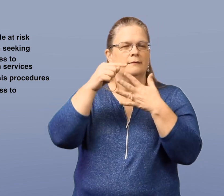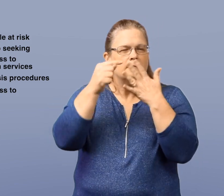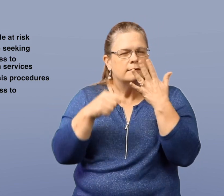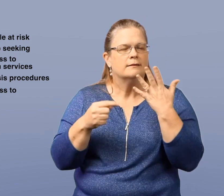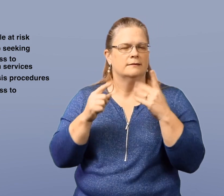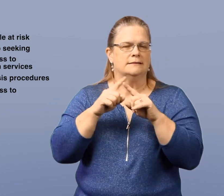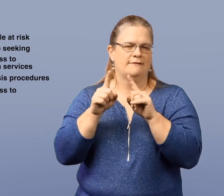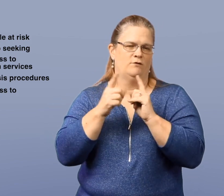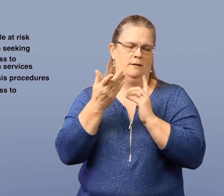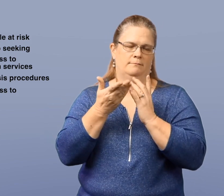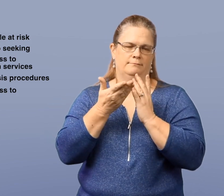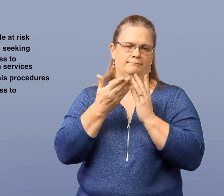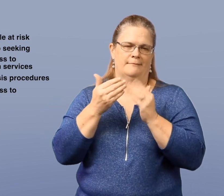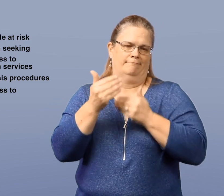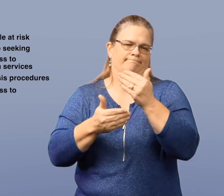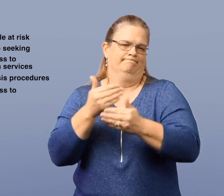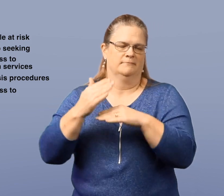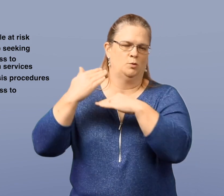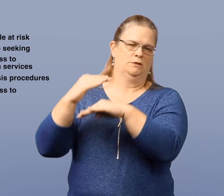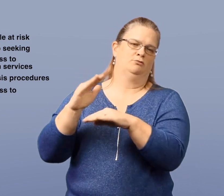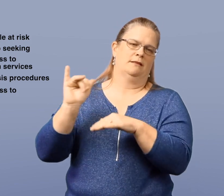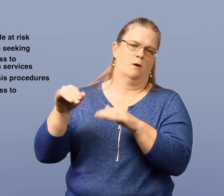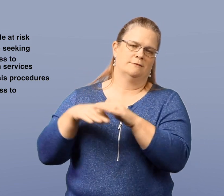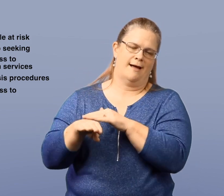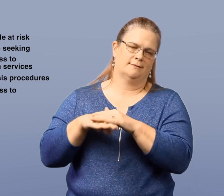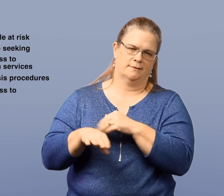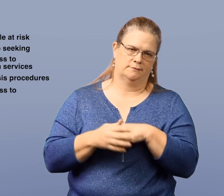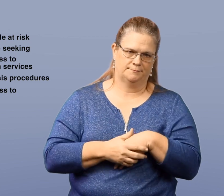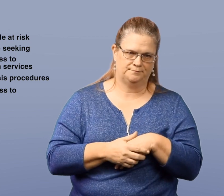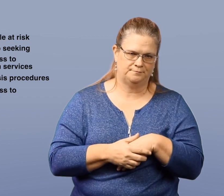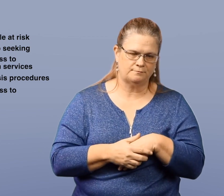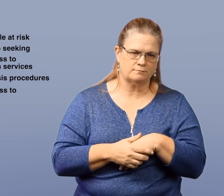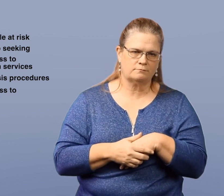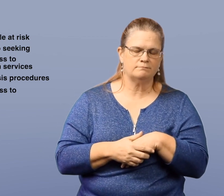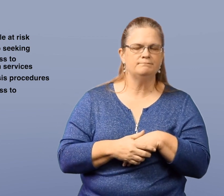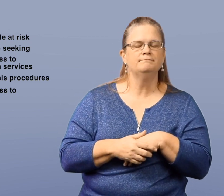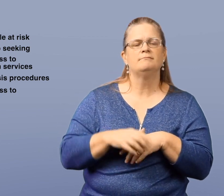or lock up the weapon and restrict access.